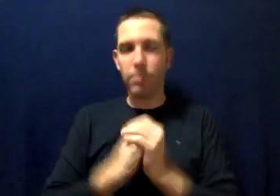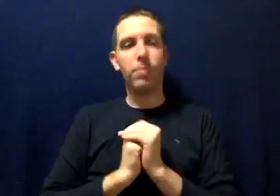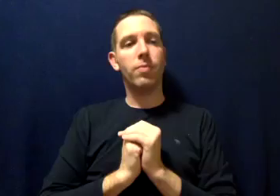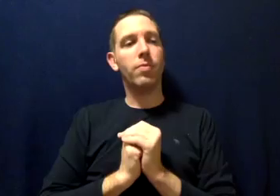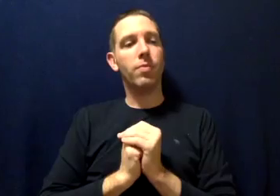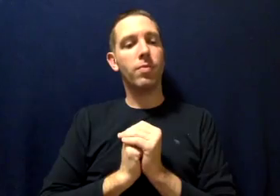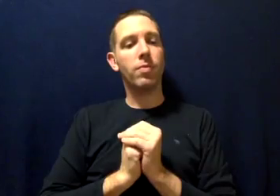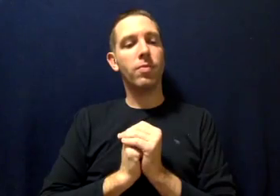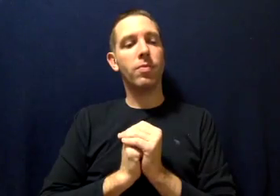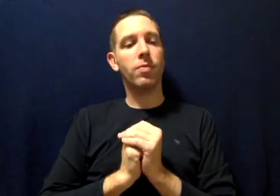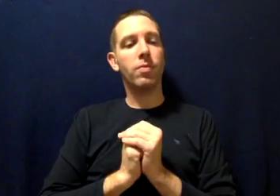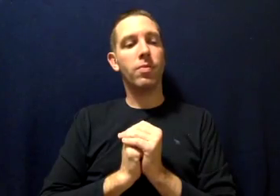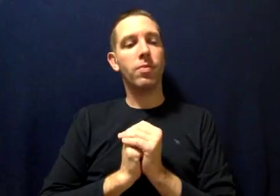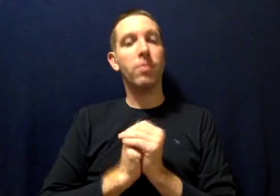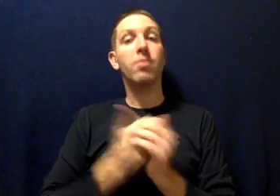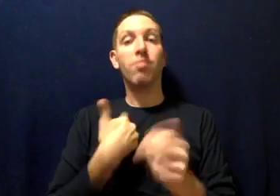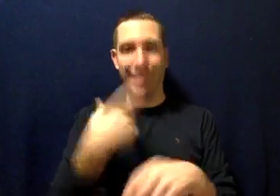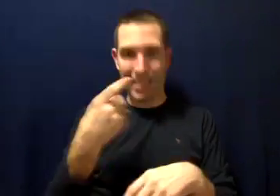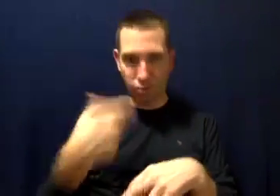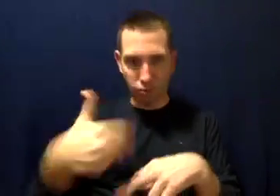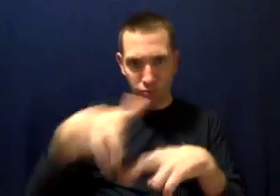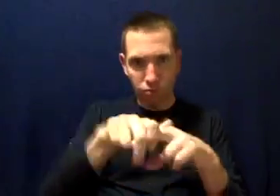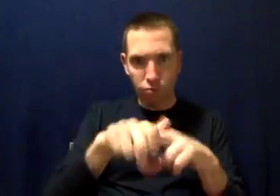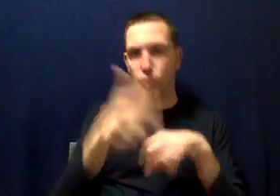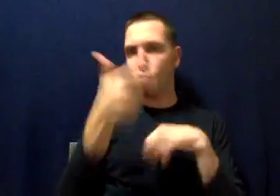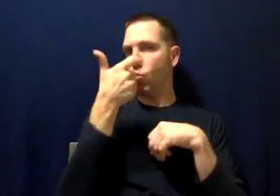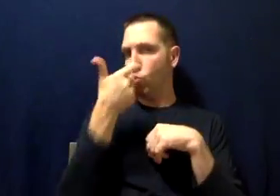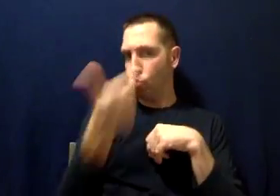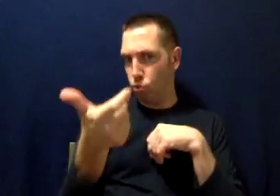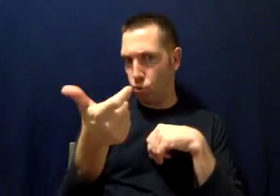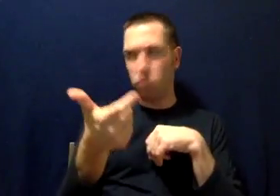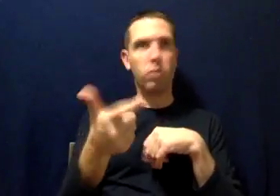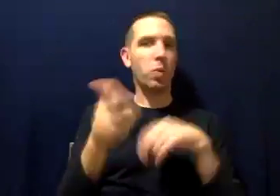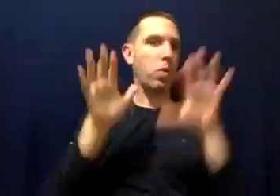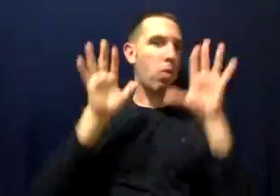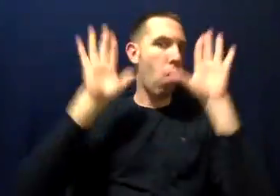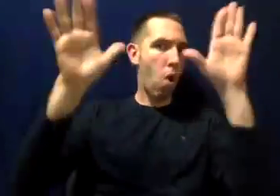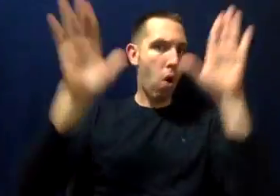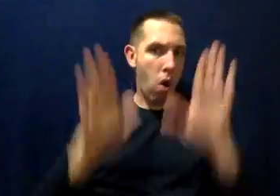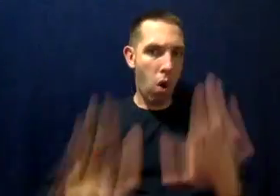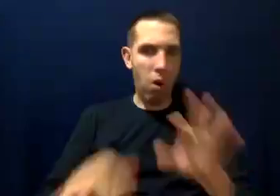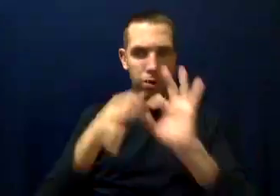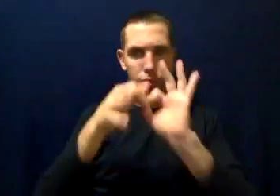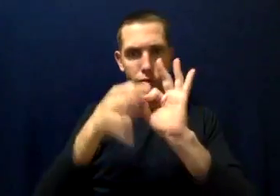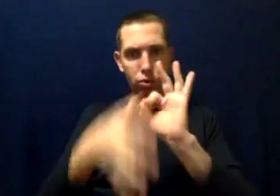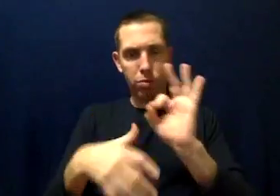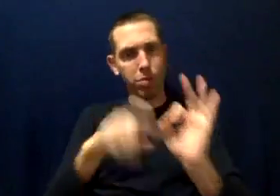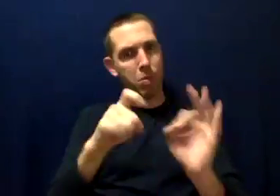When the conference began, I took my seat and began watching the interpreters. The interpreters were AWESOME